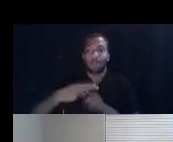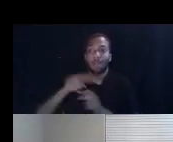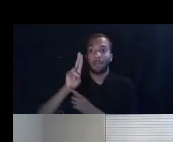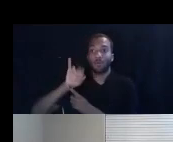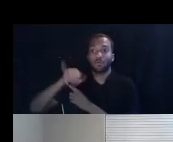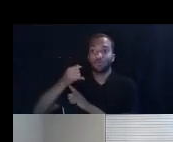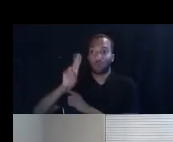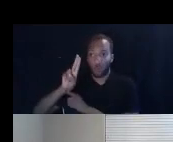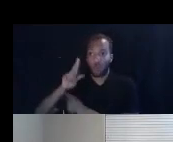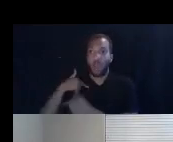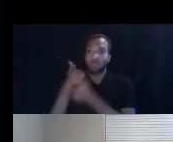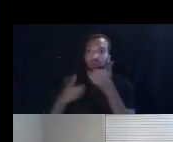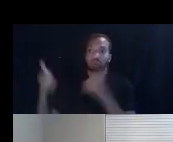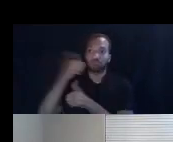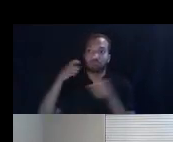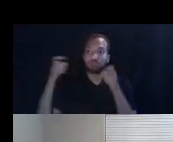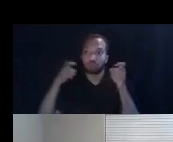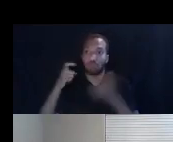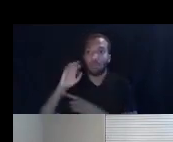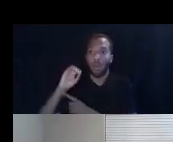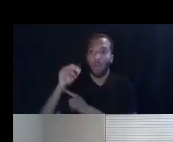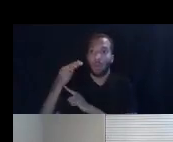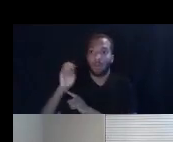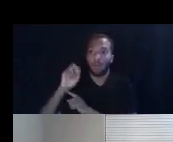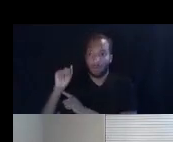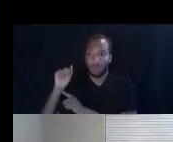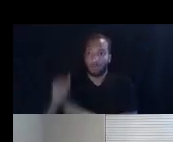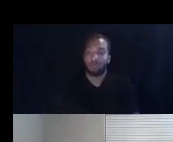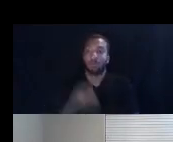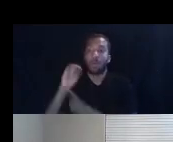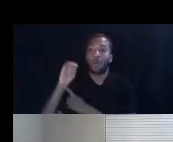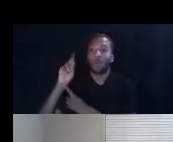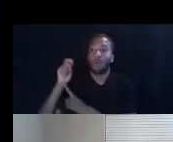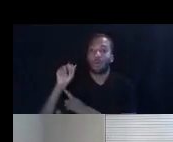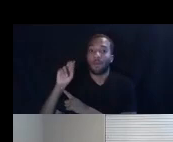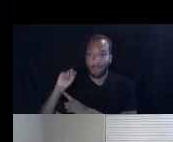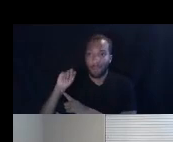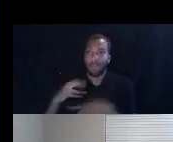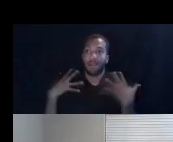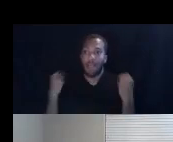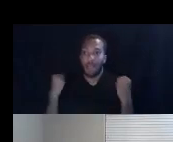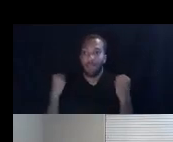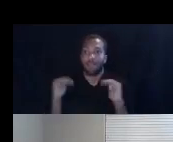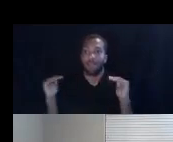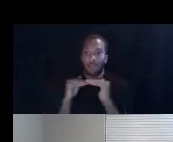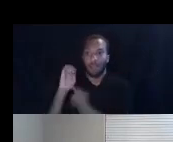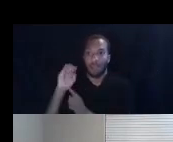of Oregon Health Equity Alliance, also known OHEA. And this is our third advocacy workshop for this year.